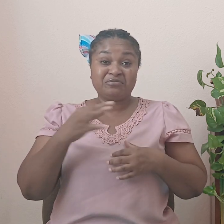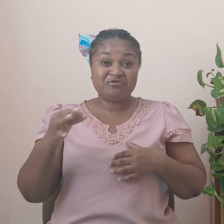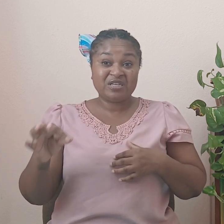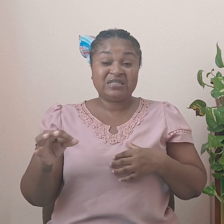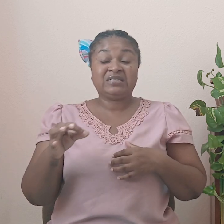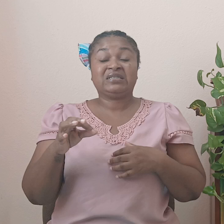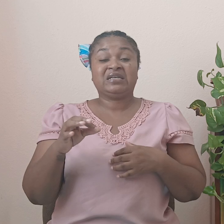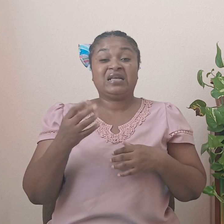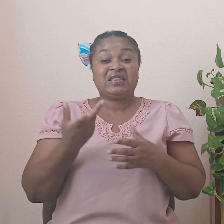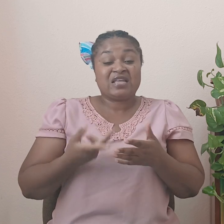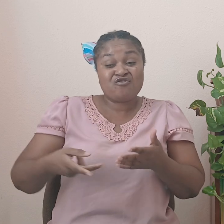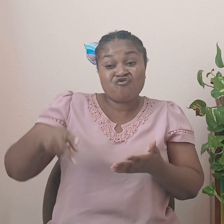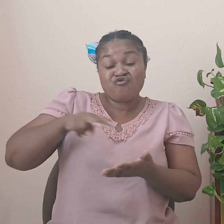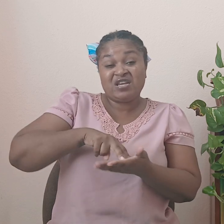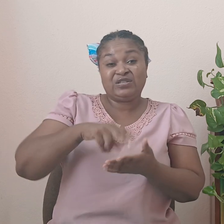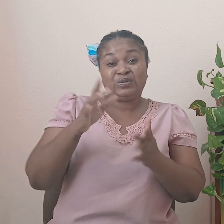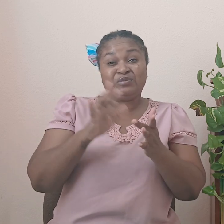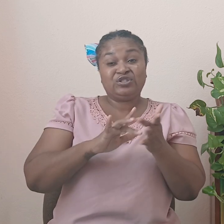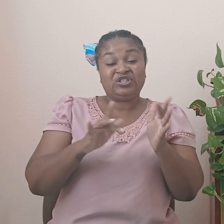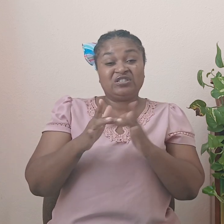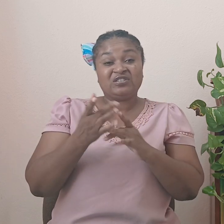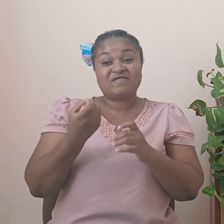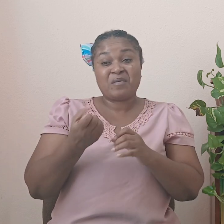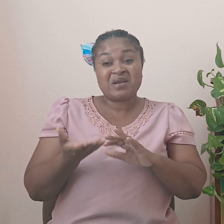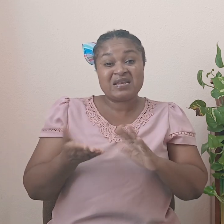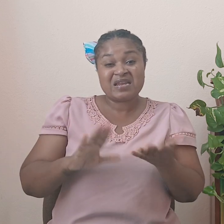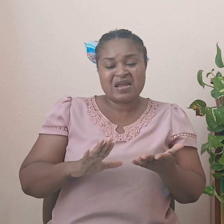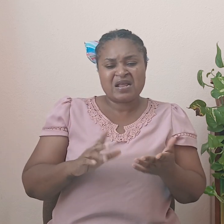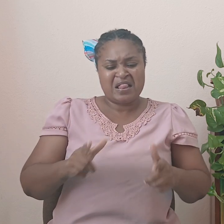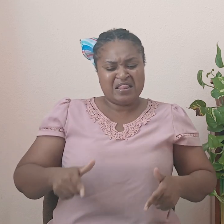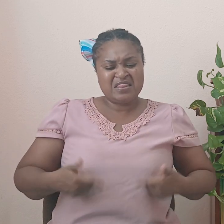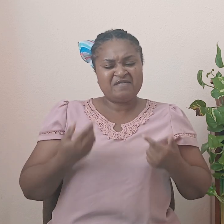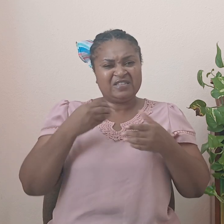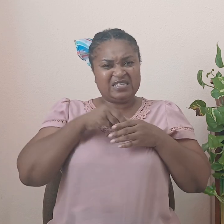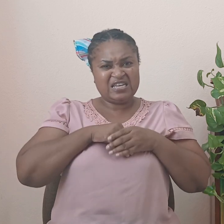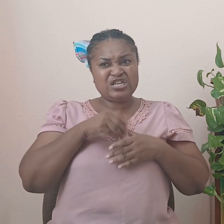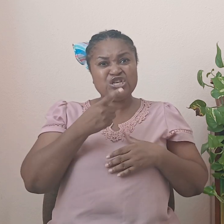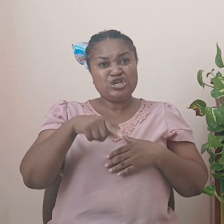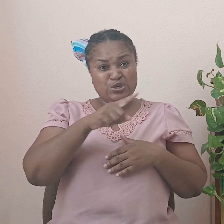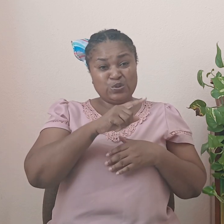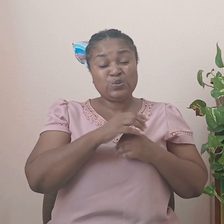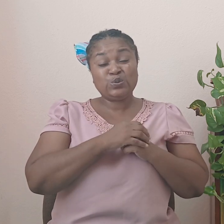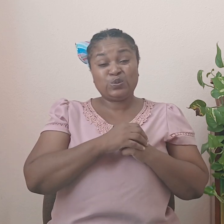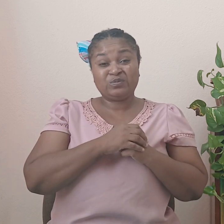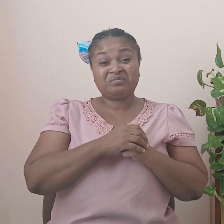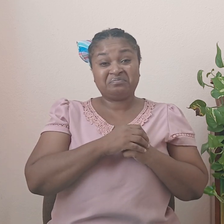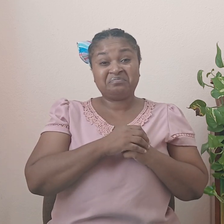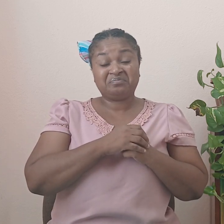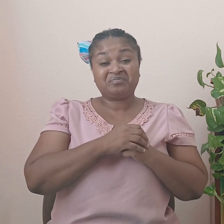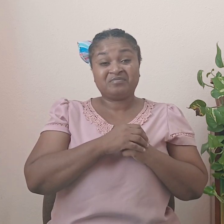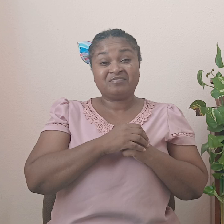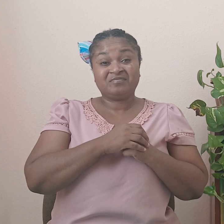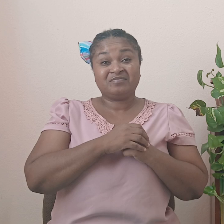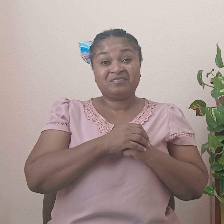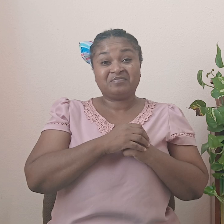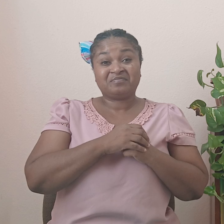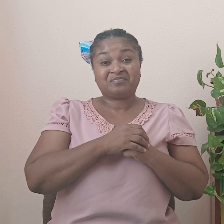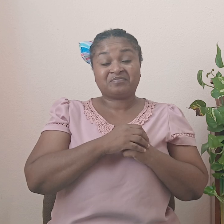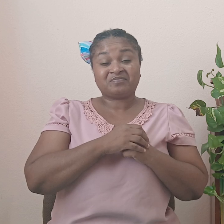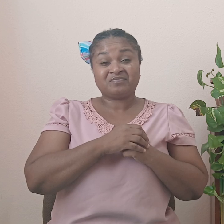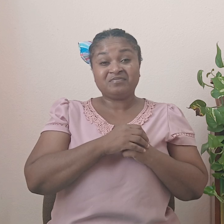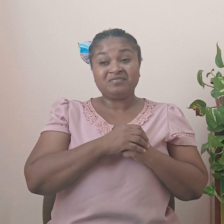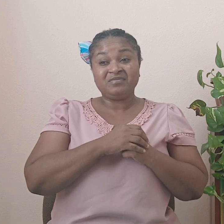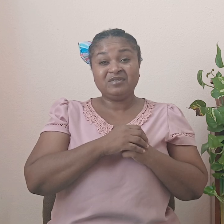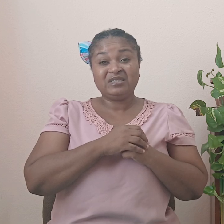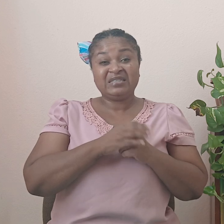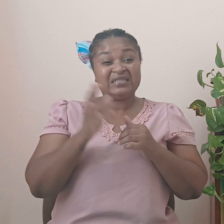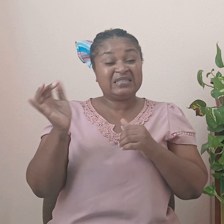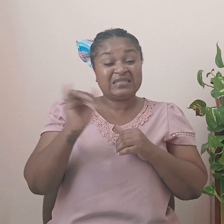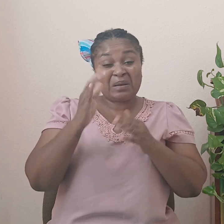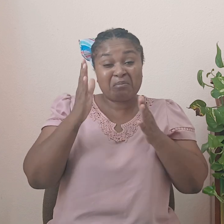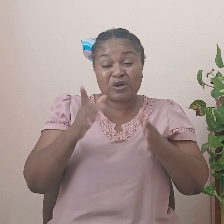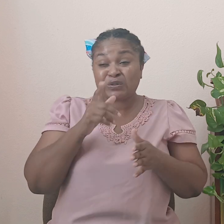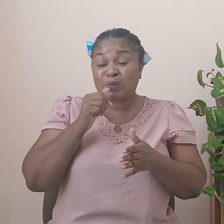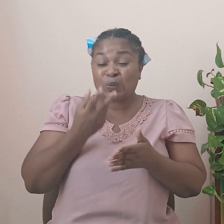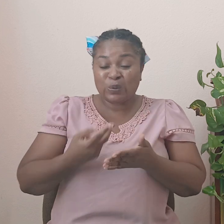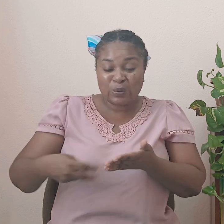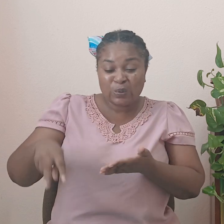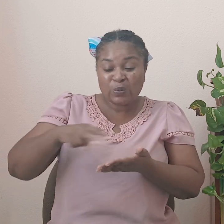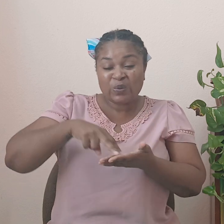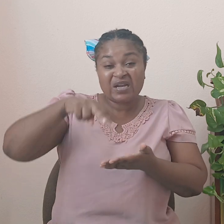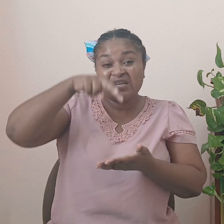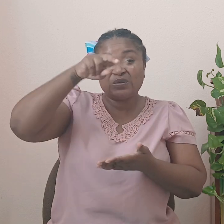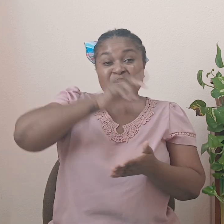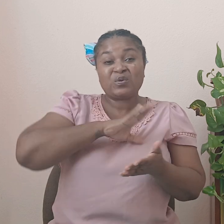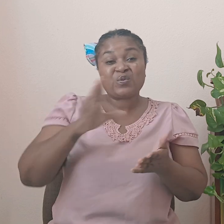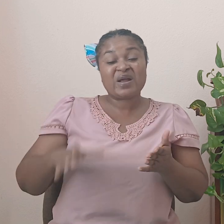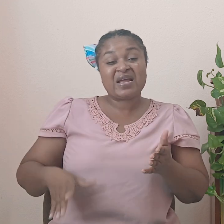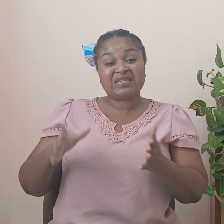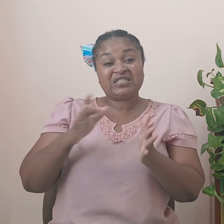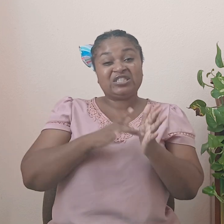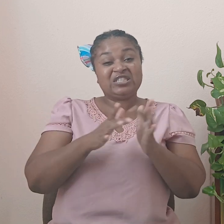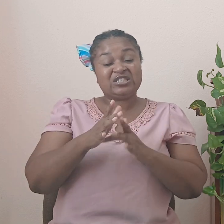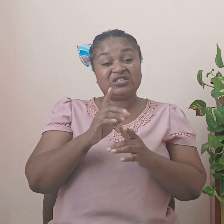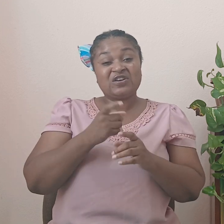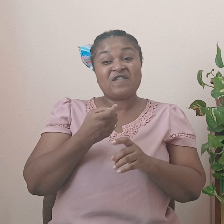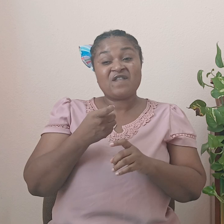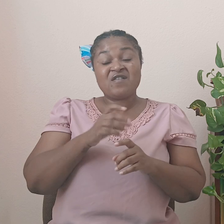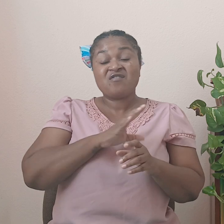dead dwells in you, [then] He Who raised up Christ Jesus from the dead will also restore to life